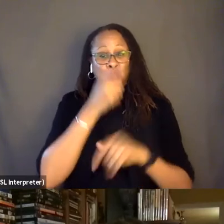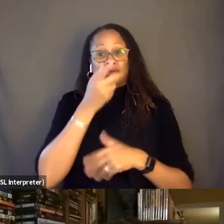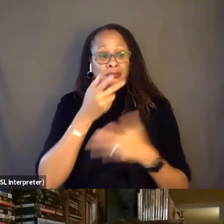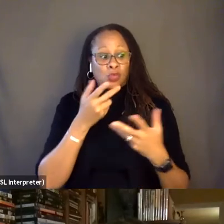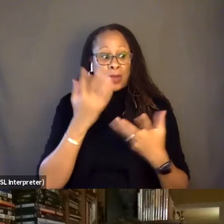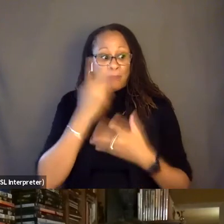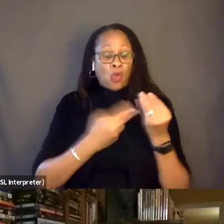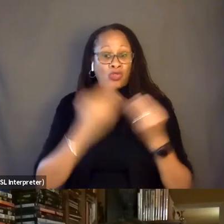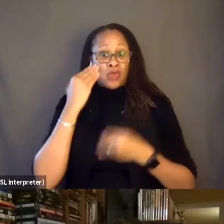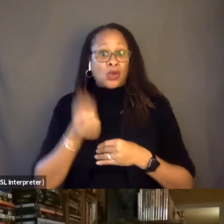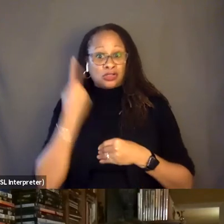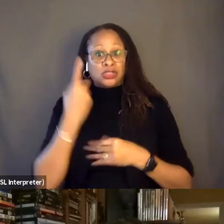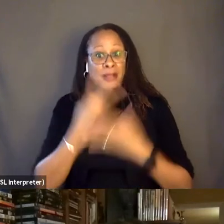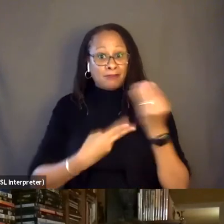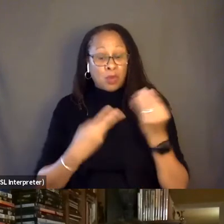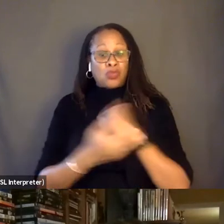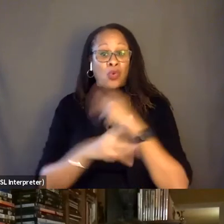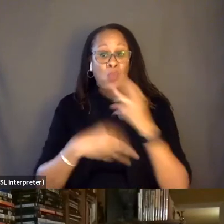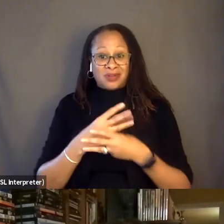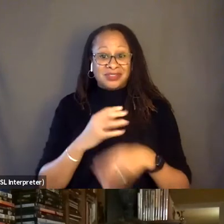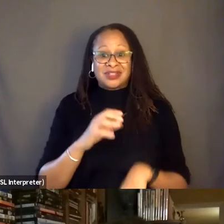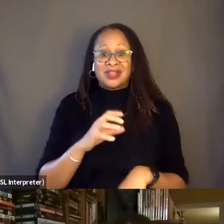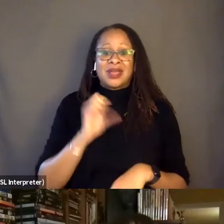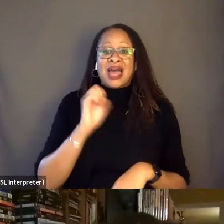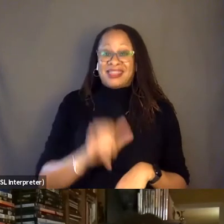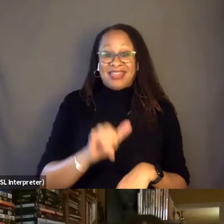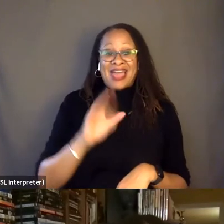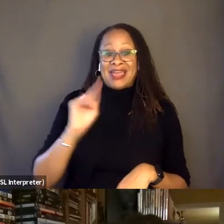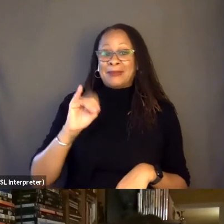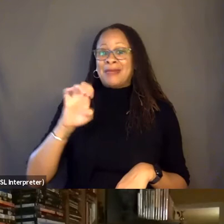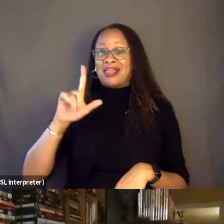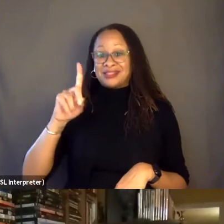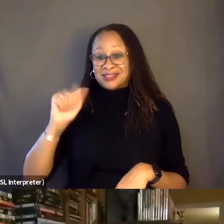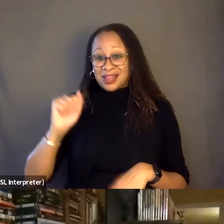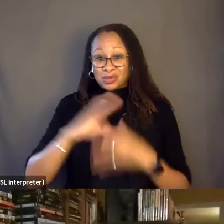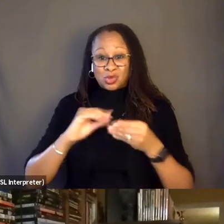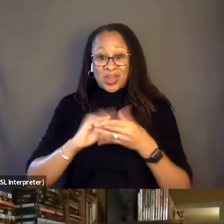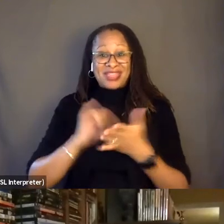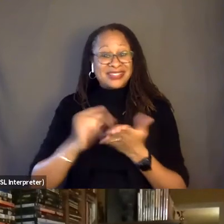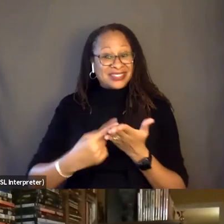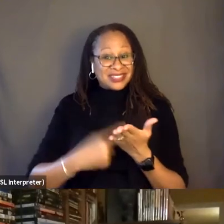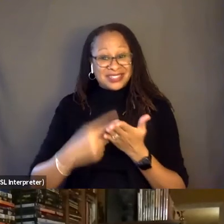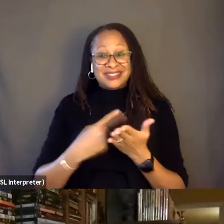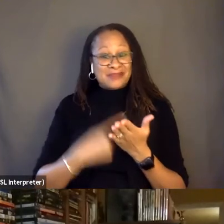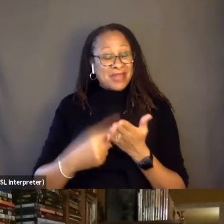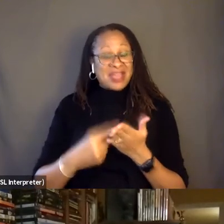That Imelda story is a debate that continues going today, which is really about, you know, as the observer,